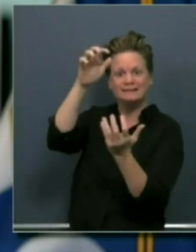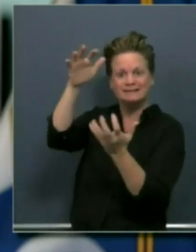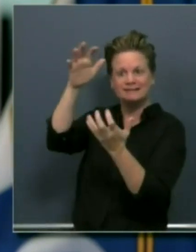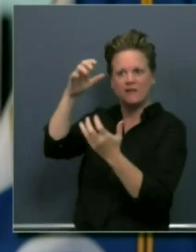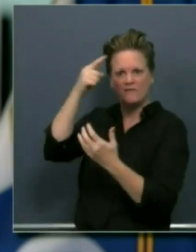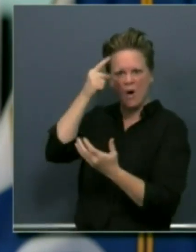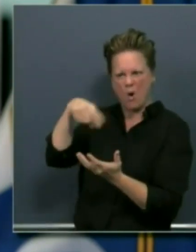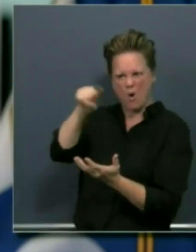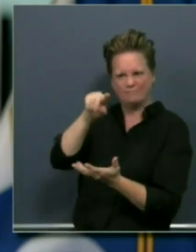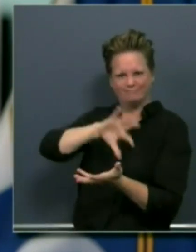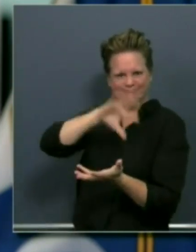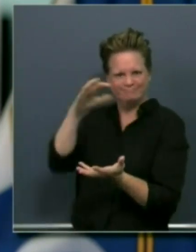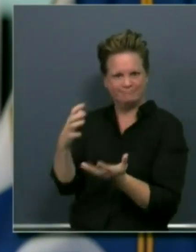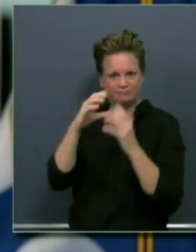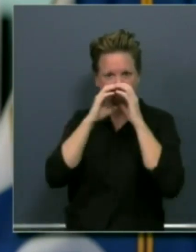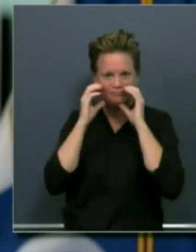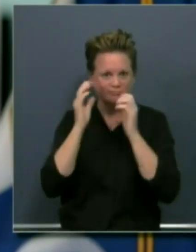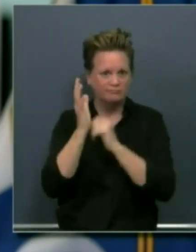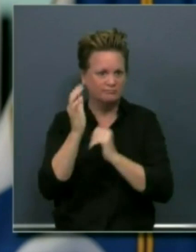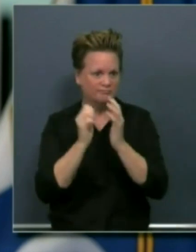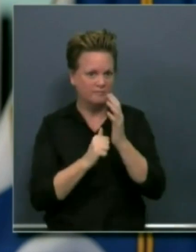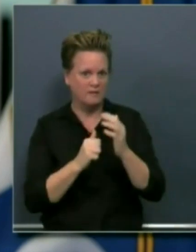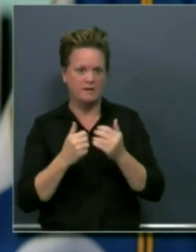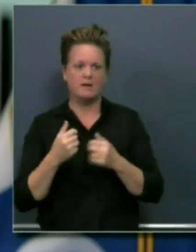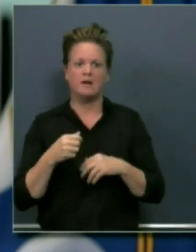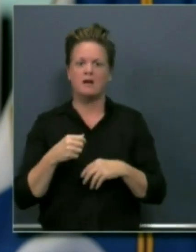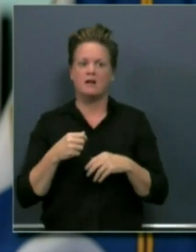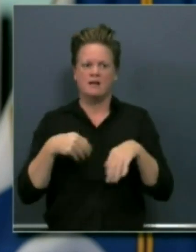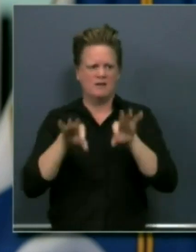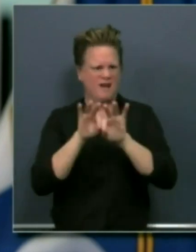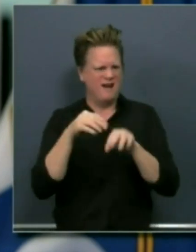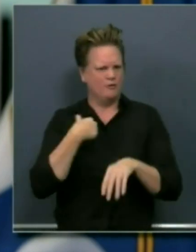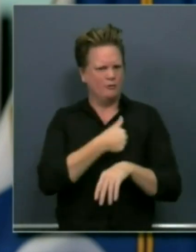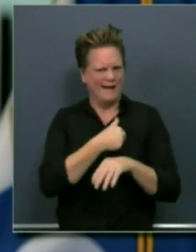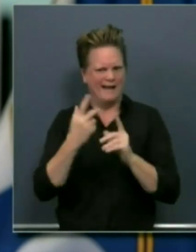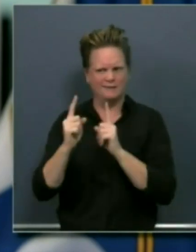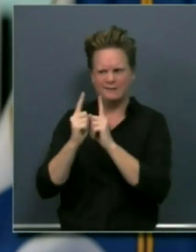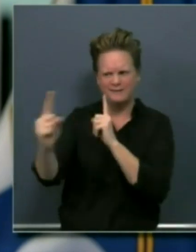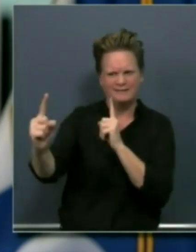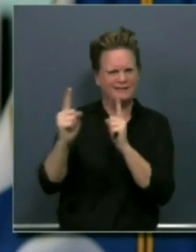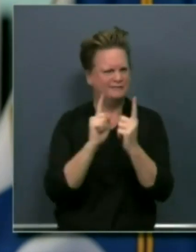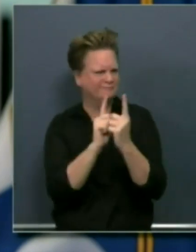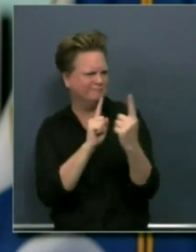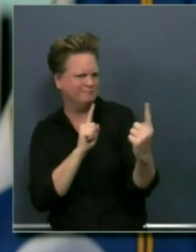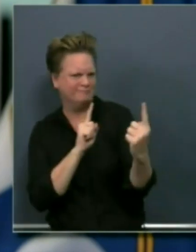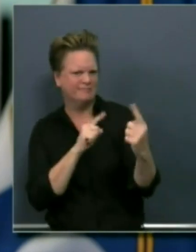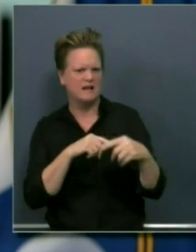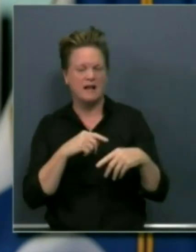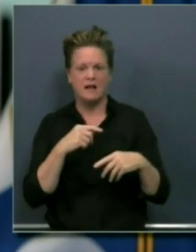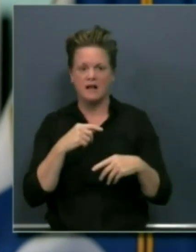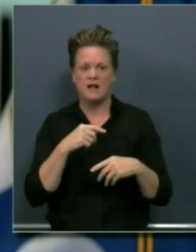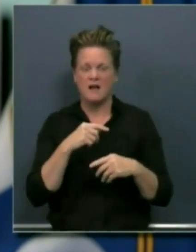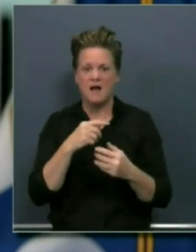WANT TO JUST GIVE YOU AN UPDATE ON FRIDAY IN THE STATE OF CALIFORNIA. WE DID SOMETHING WE'VE NOT BEEN ABLE TO DO IN THE PAST AND THAT IS